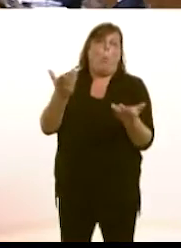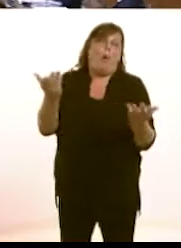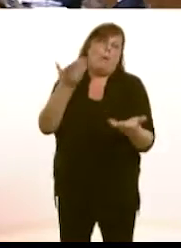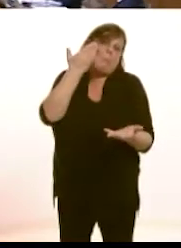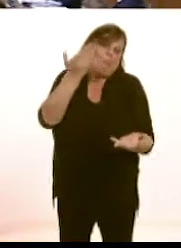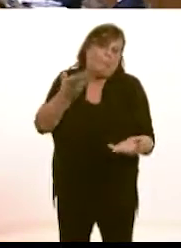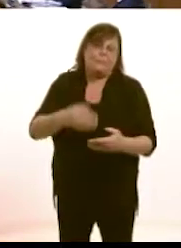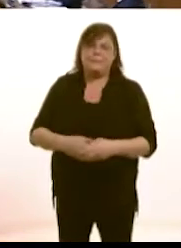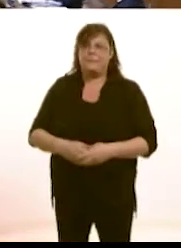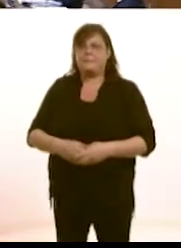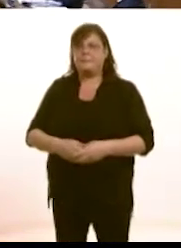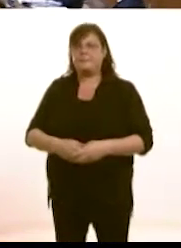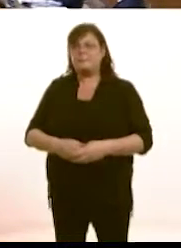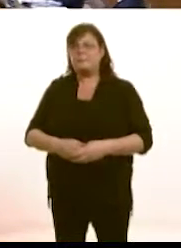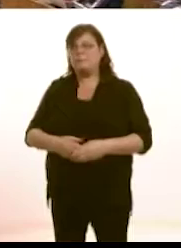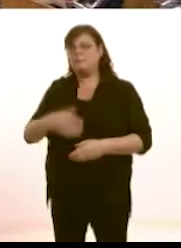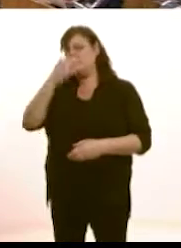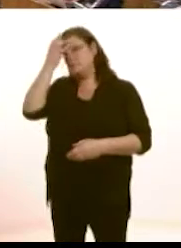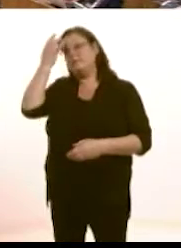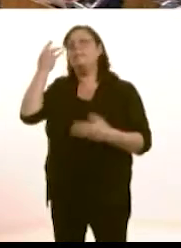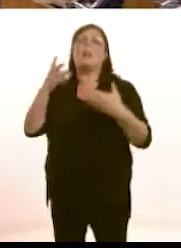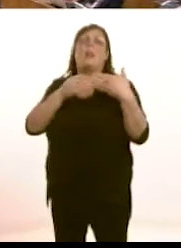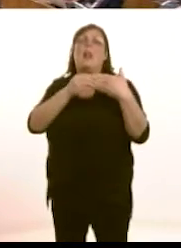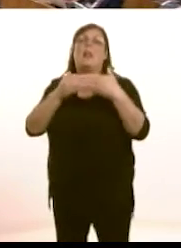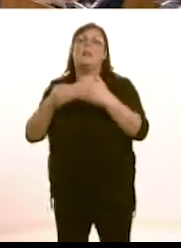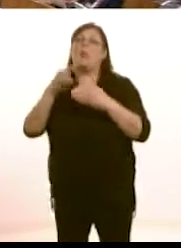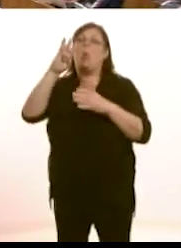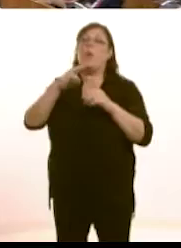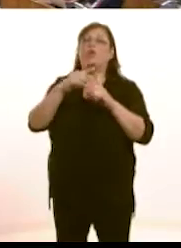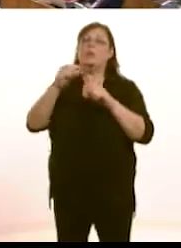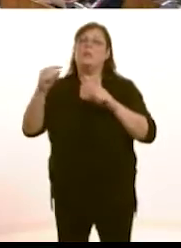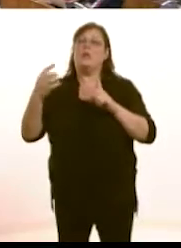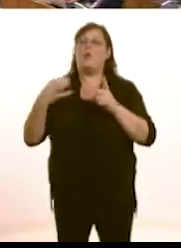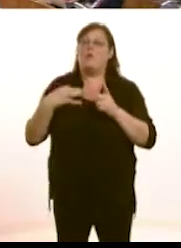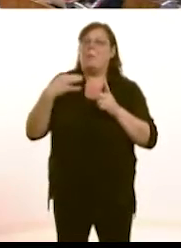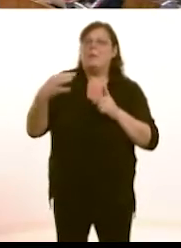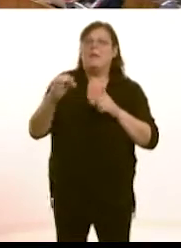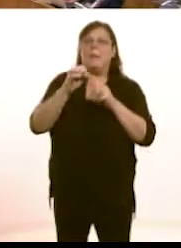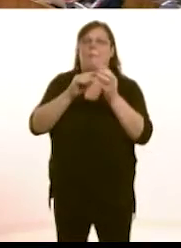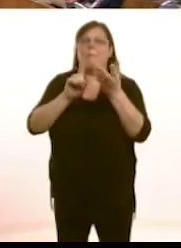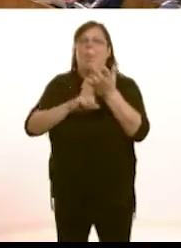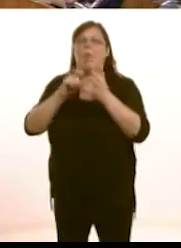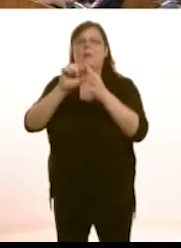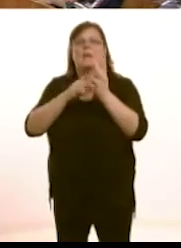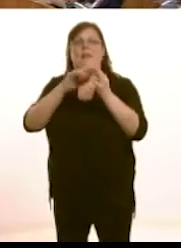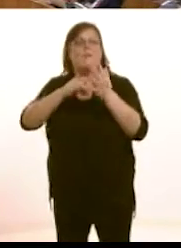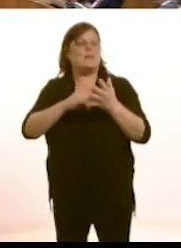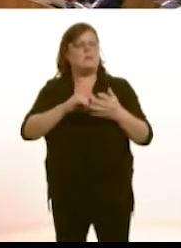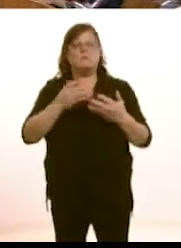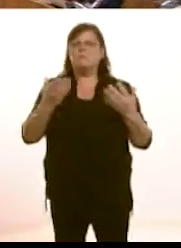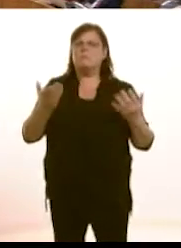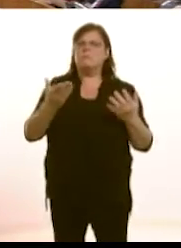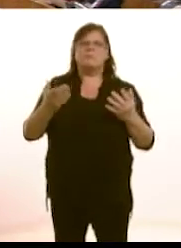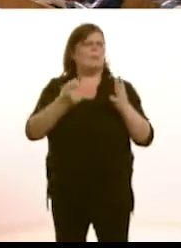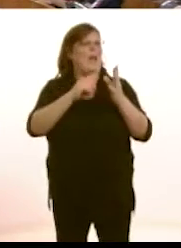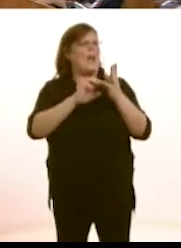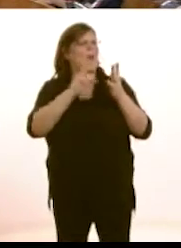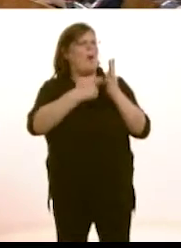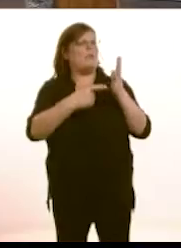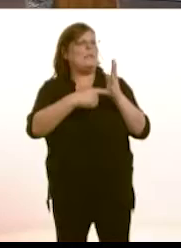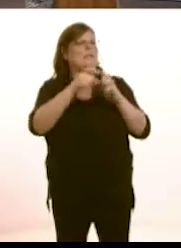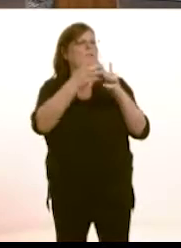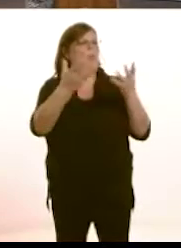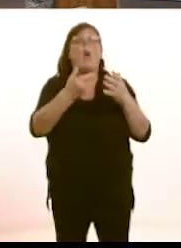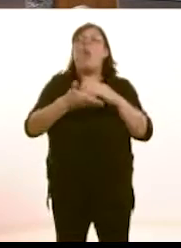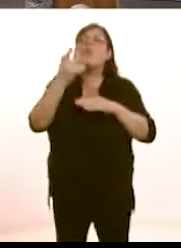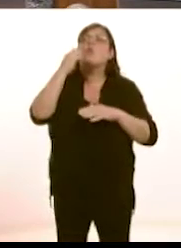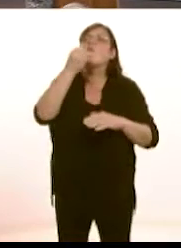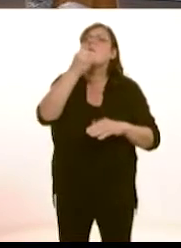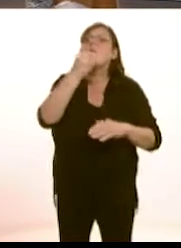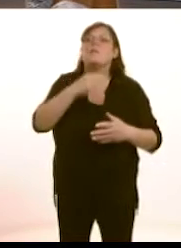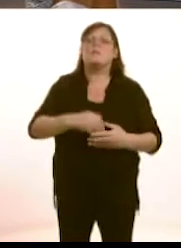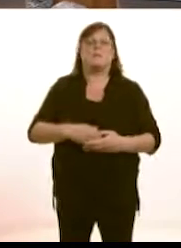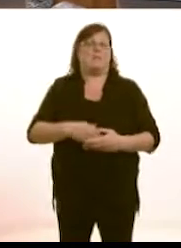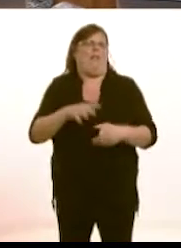Y Llywydd / The Presiding Officer: Ar ran arweinydd y Ceidwadwyr Cymreig, Paul Davies.